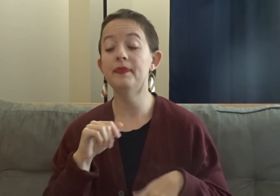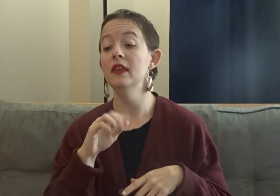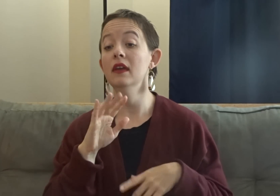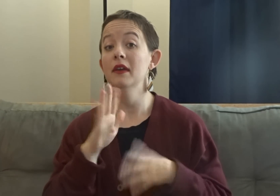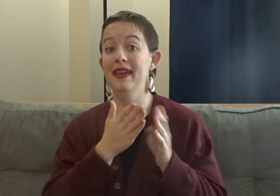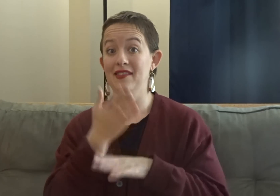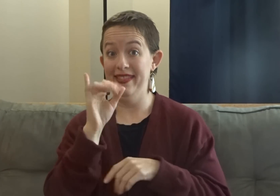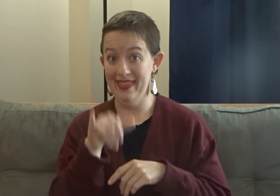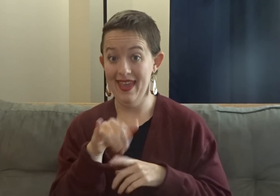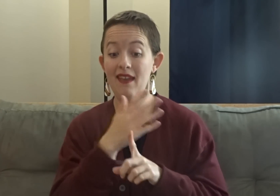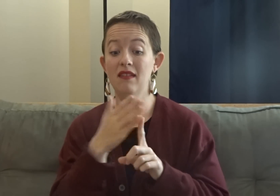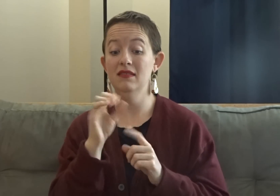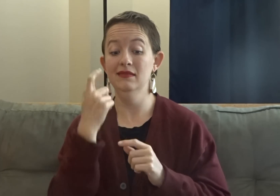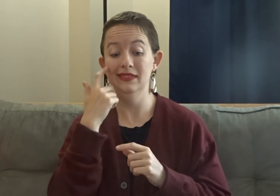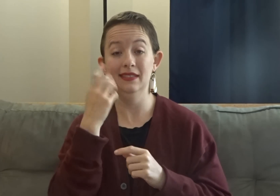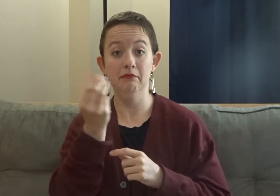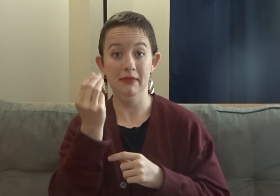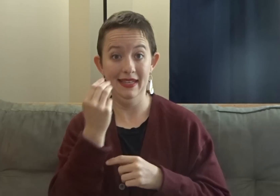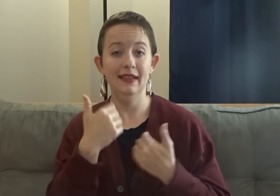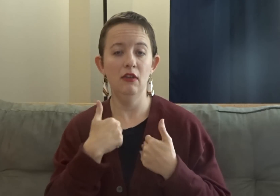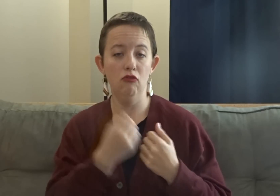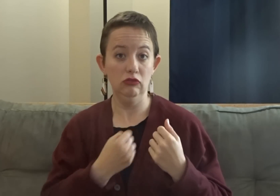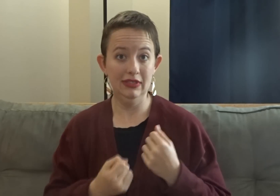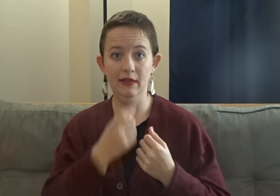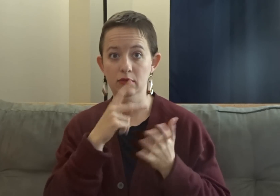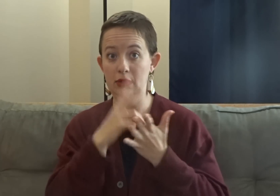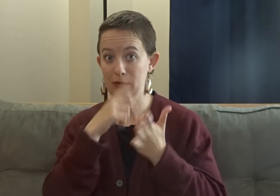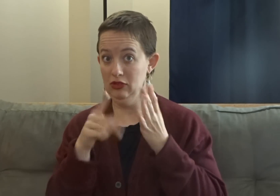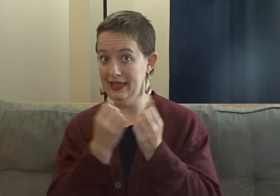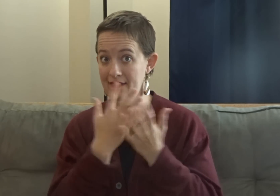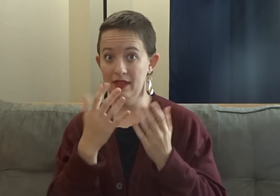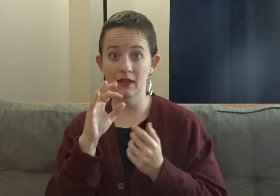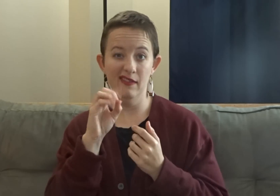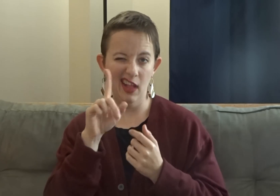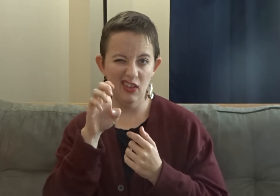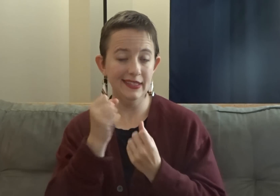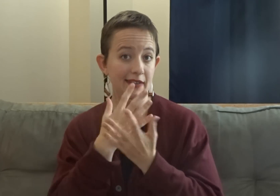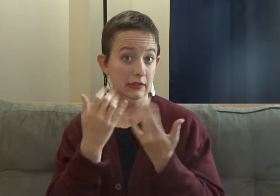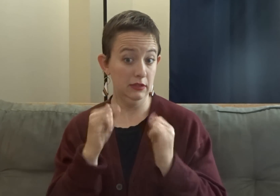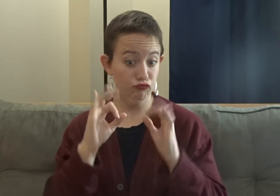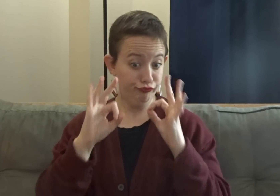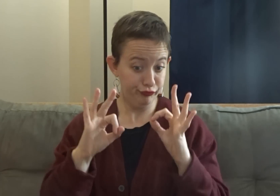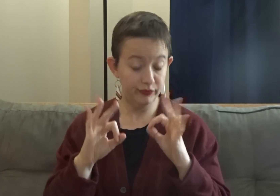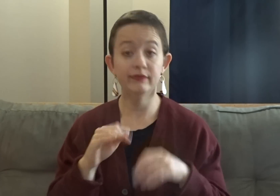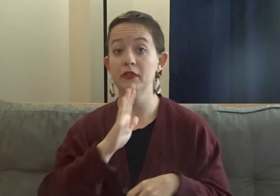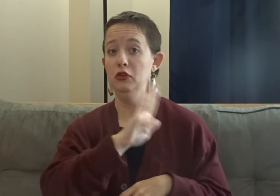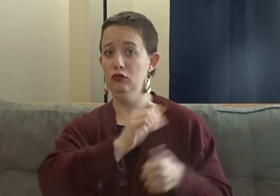So that just kind of held her cycle Then on Monday, she had her ultrasound just to double check that all the follicles are still all good.